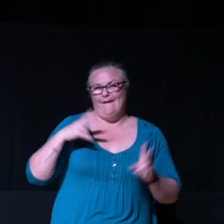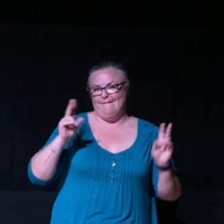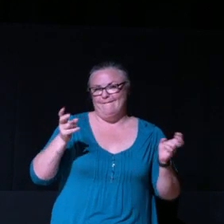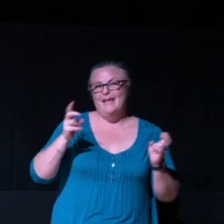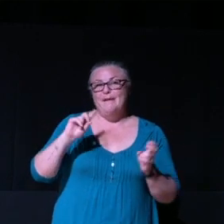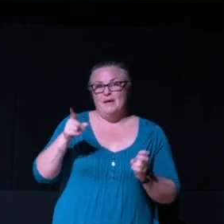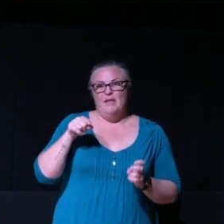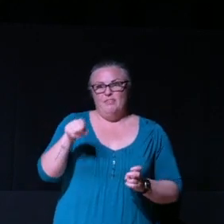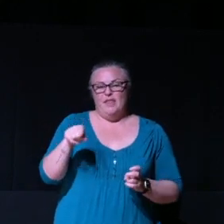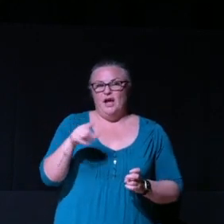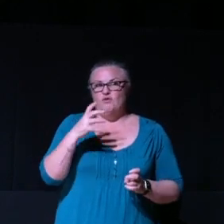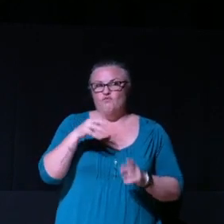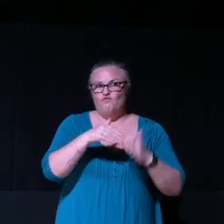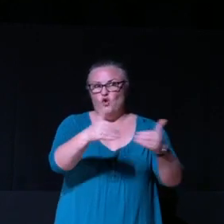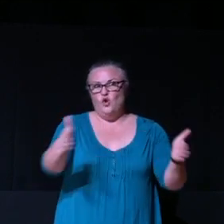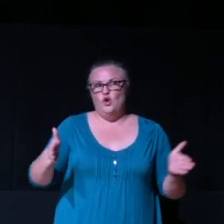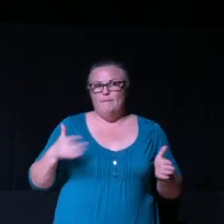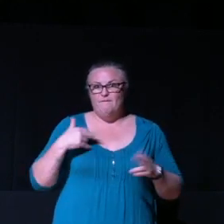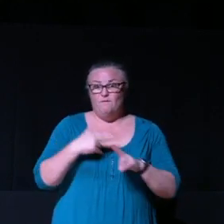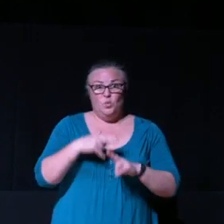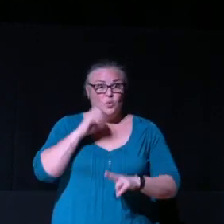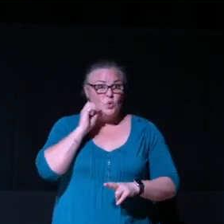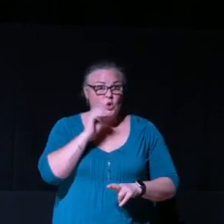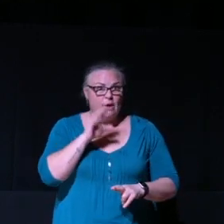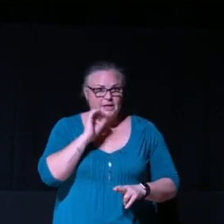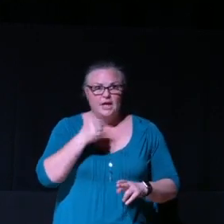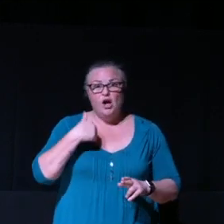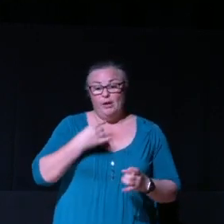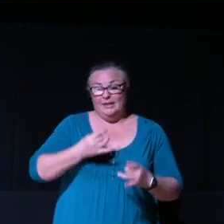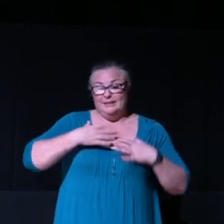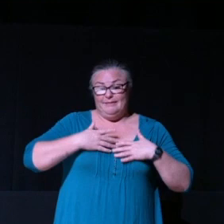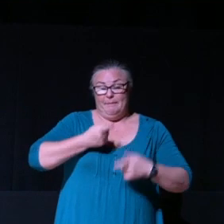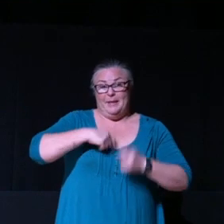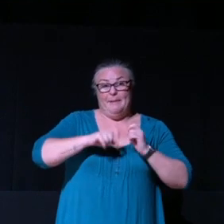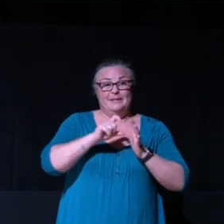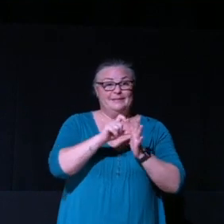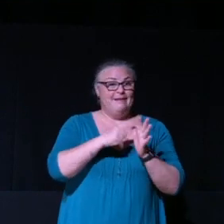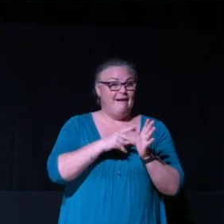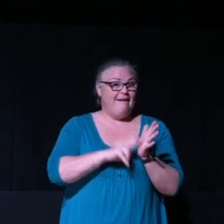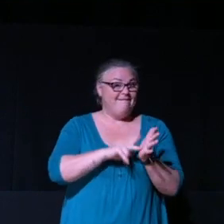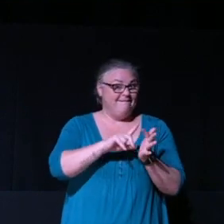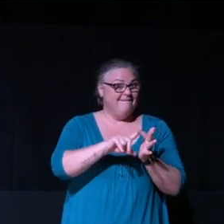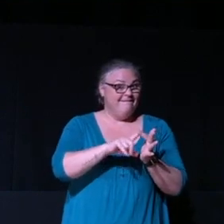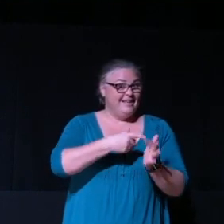I did that room and I was performing as Dave and part of my act as Dave is that I will trip over.